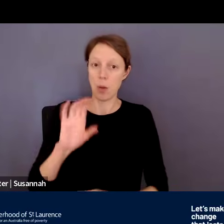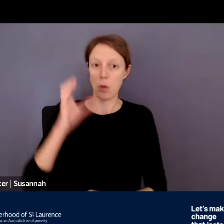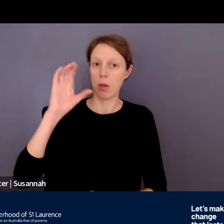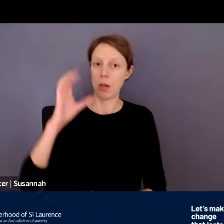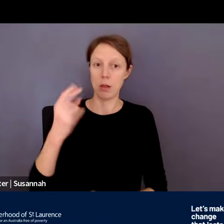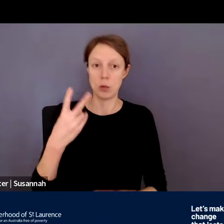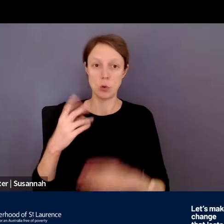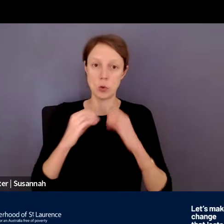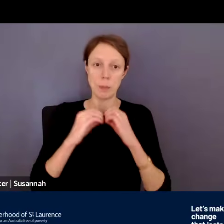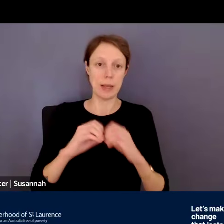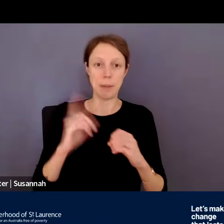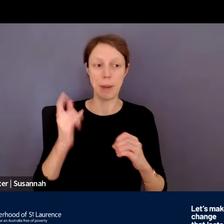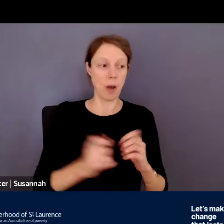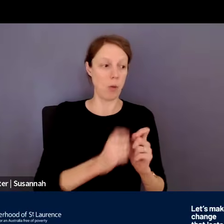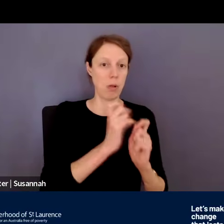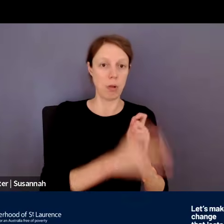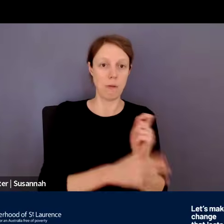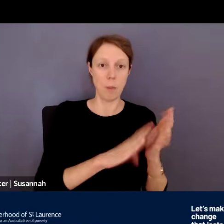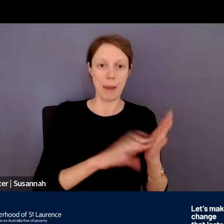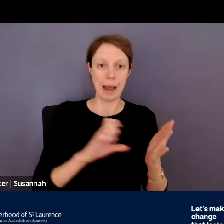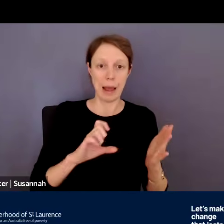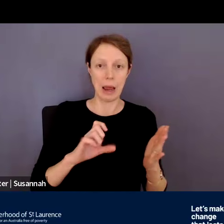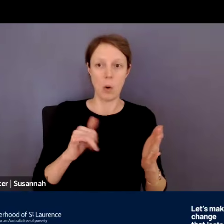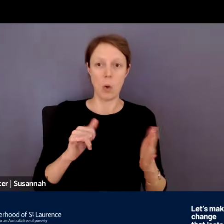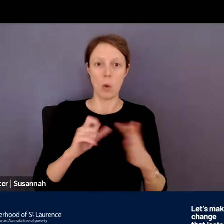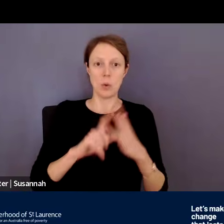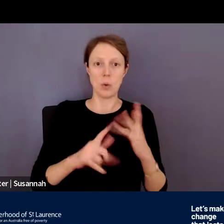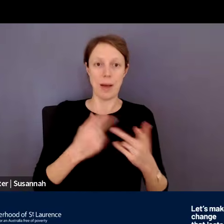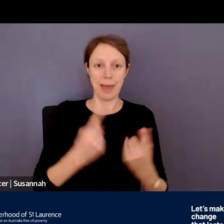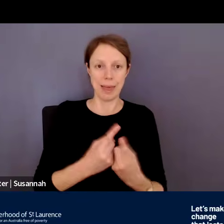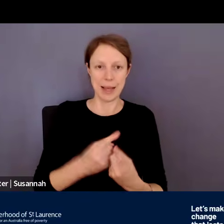do this. And then the states and territories went, no, actually we quite like spending